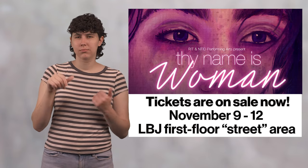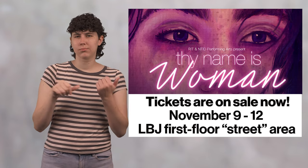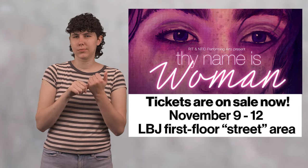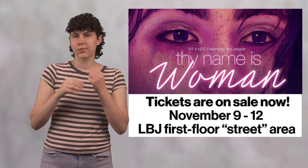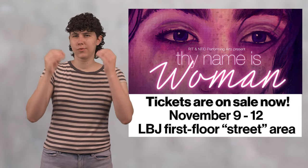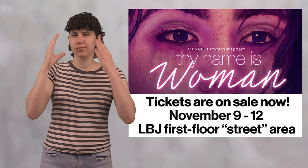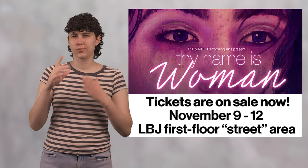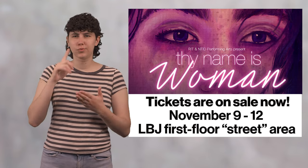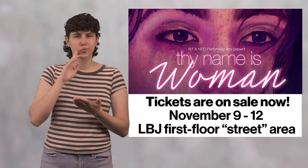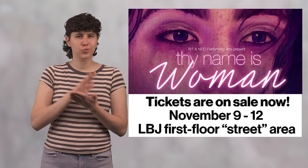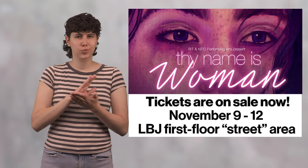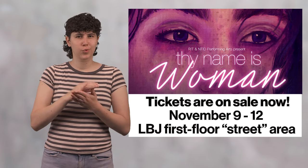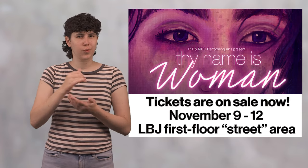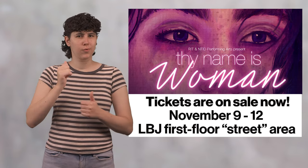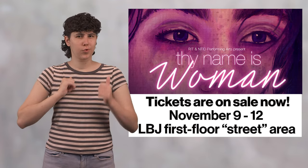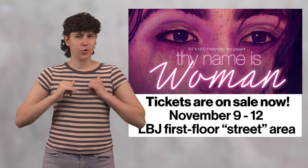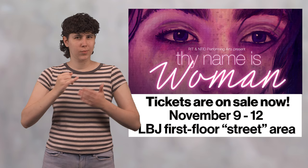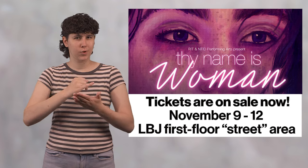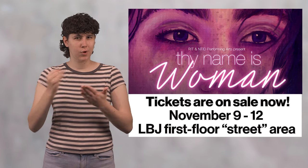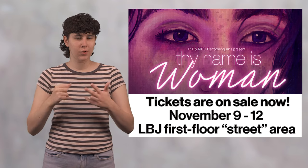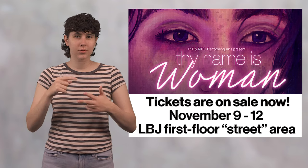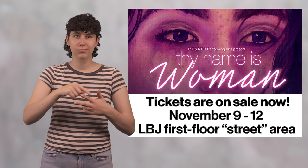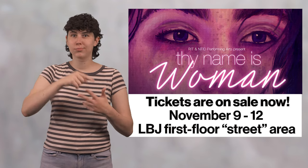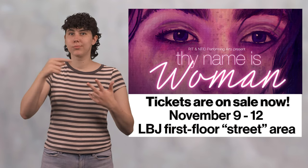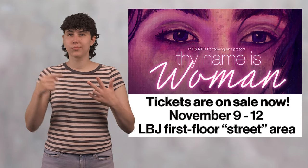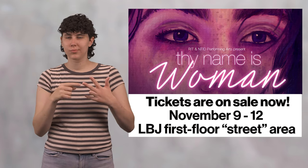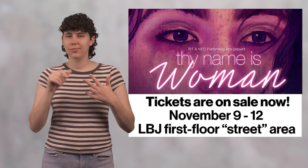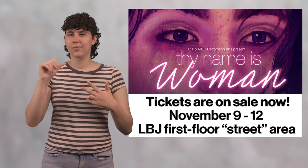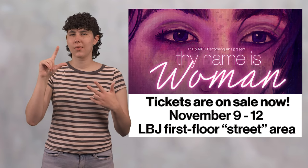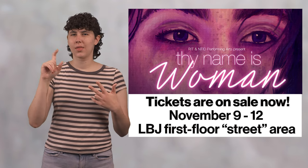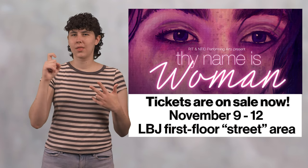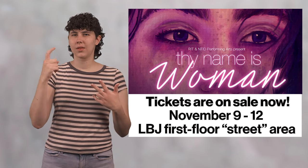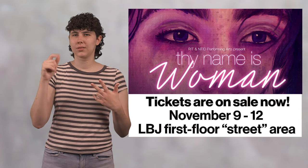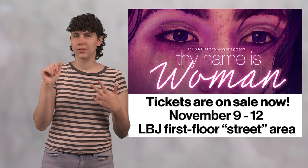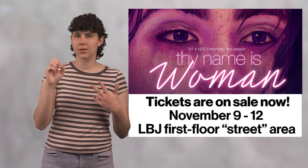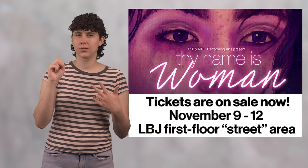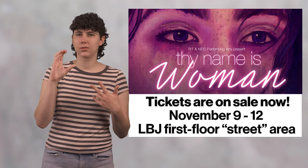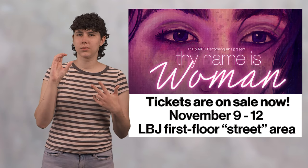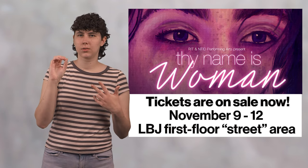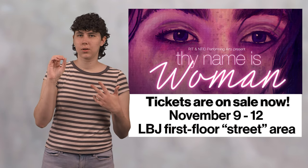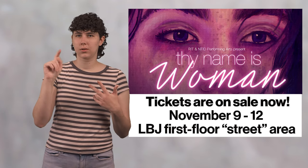Andy Head, assistant professor of the School of Performing Arts;